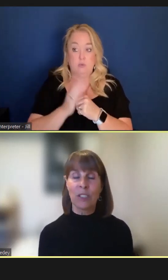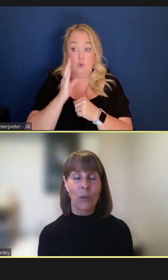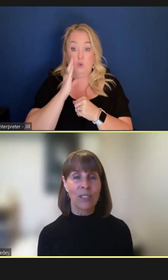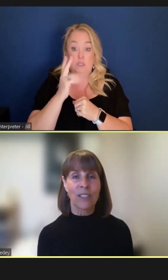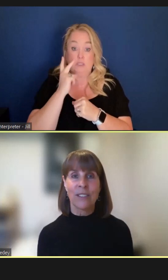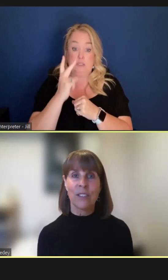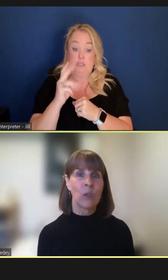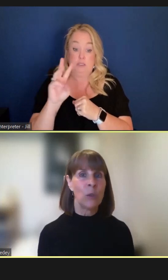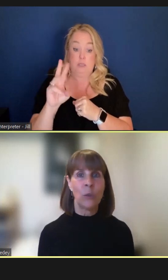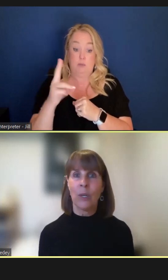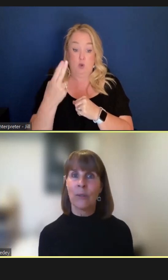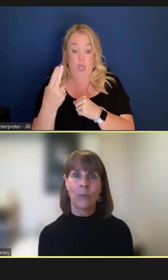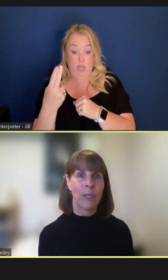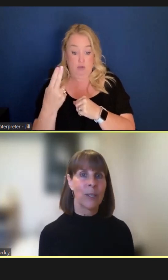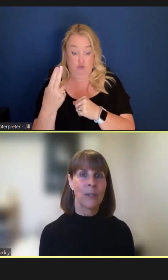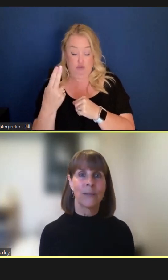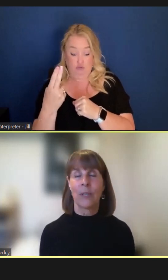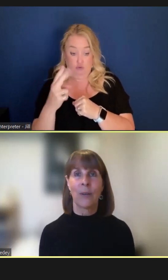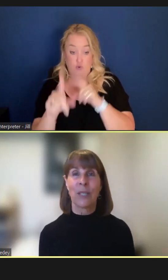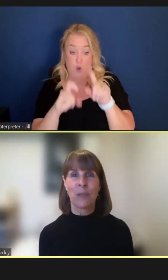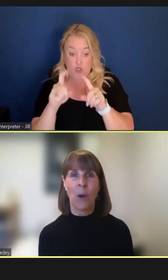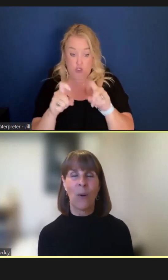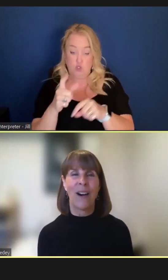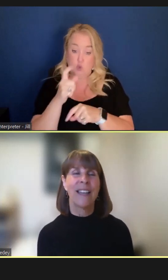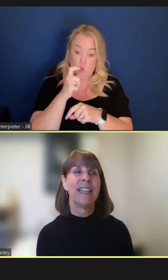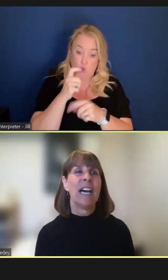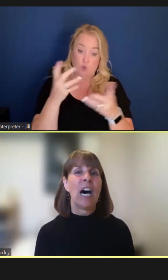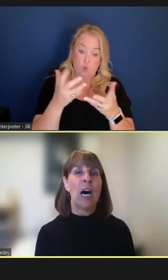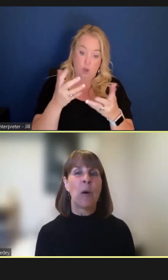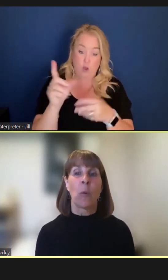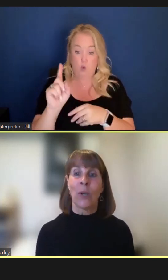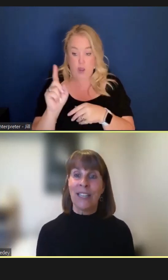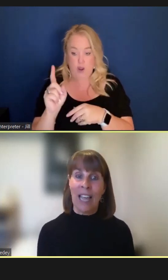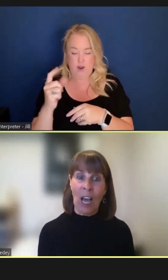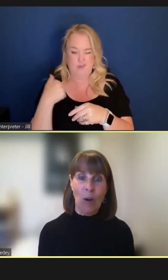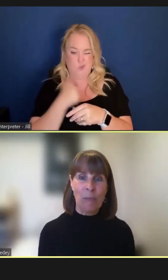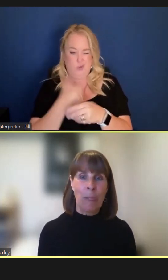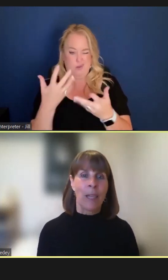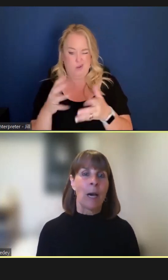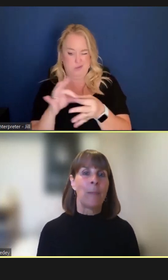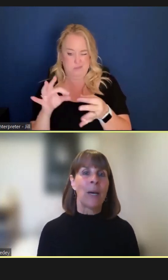questions who what where we already talked about why um when and how about